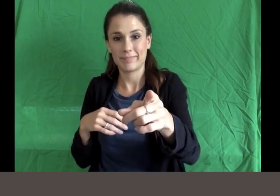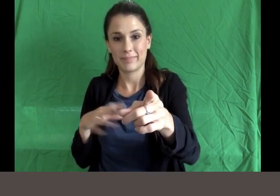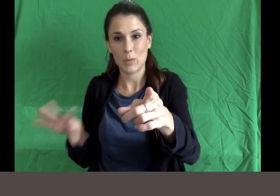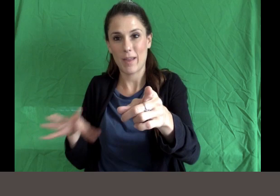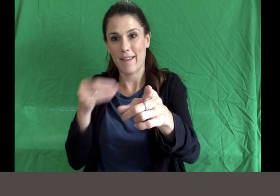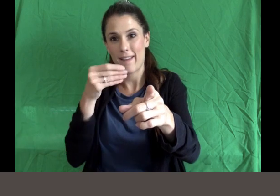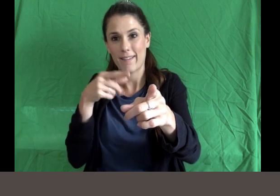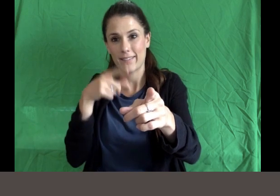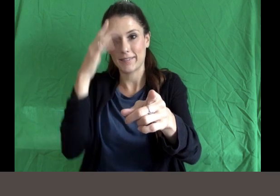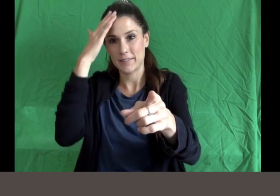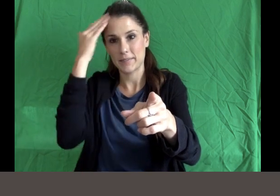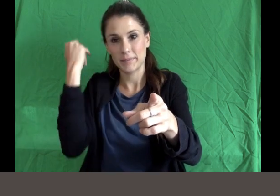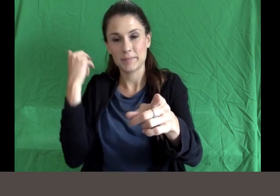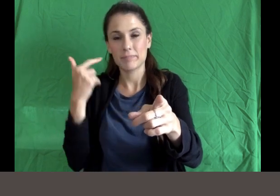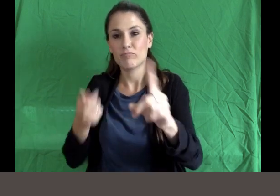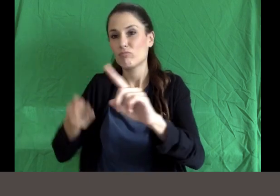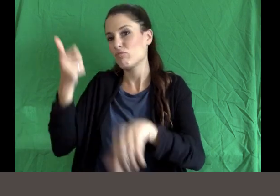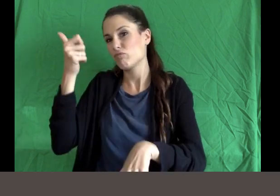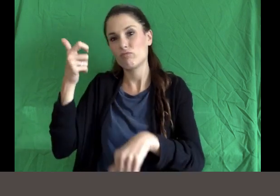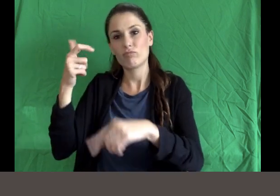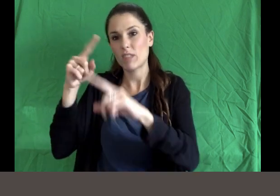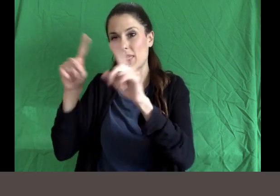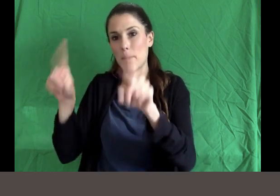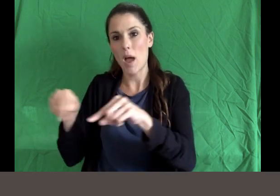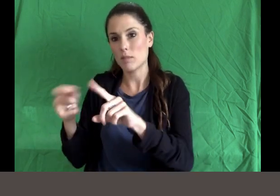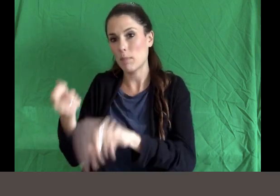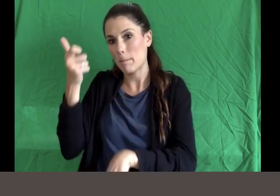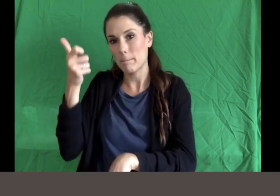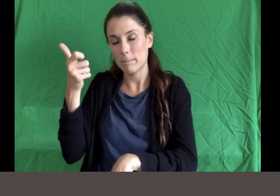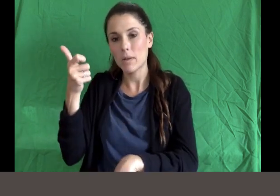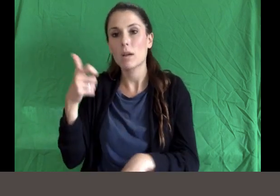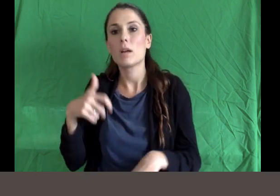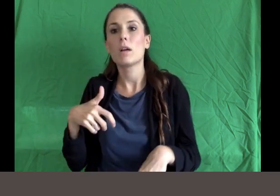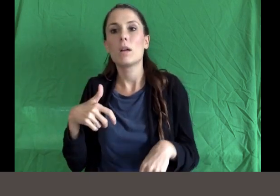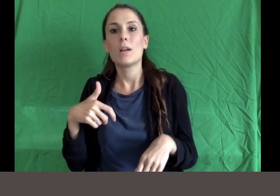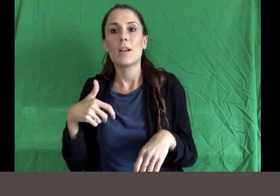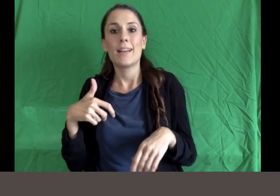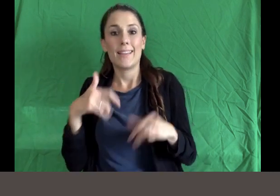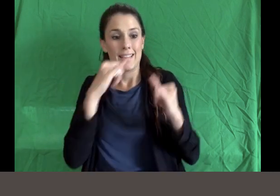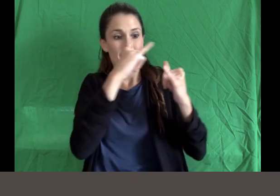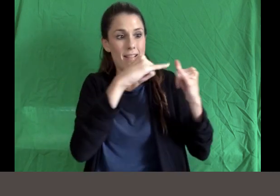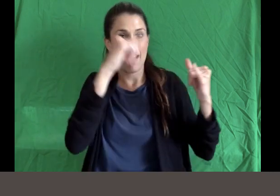and we can even color those labels in the same color for the city that they represent thus clearing